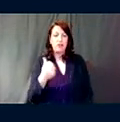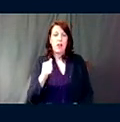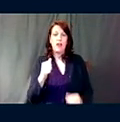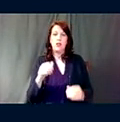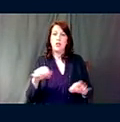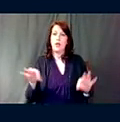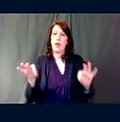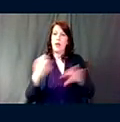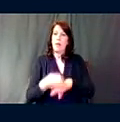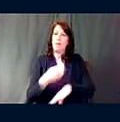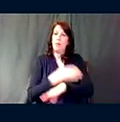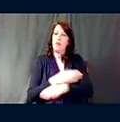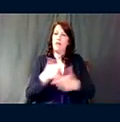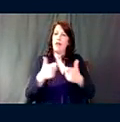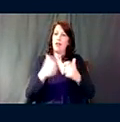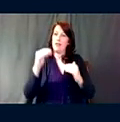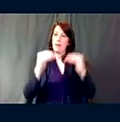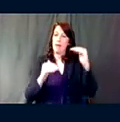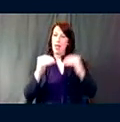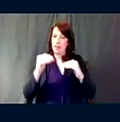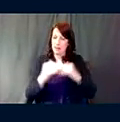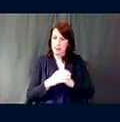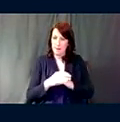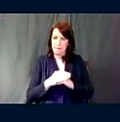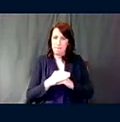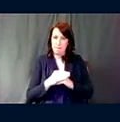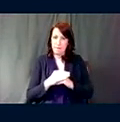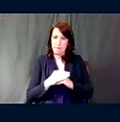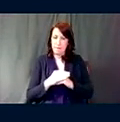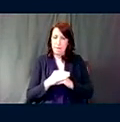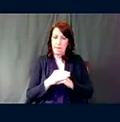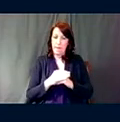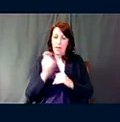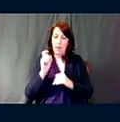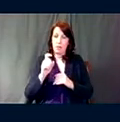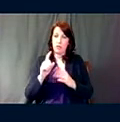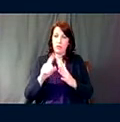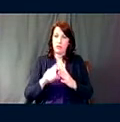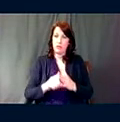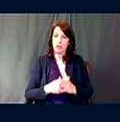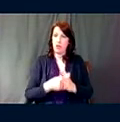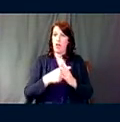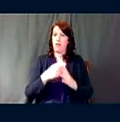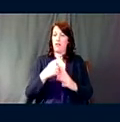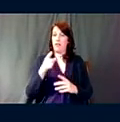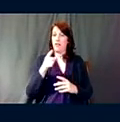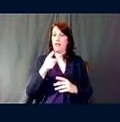INTERGENERATIONAL APPROACH TO IMPROVE ENERGY BALANCE, NIDDK-SUPPORTED PROJECT.